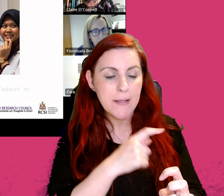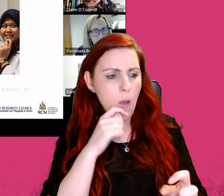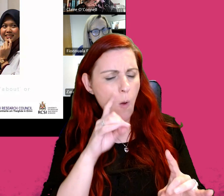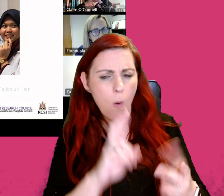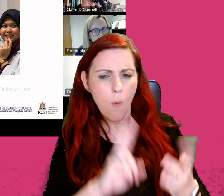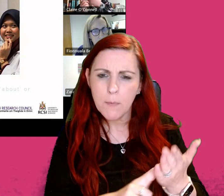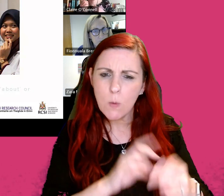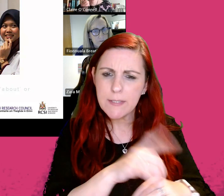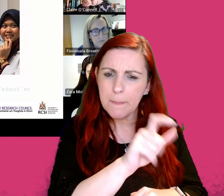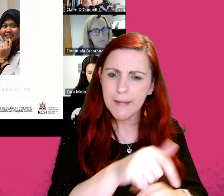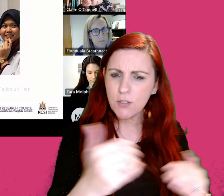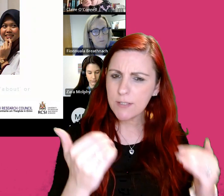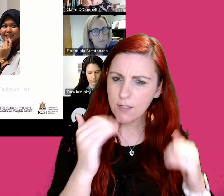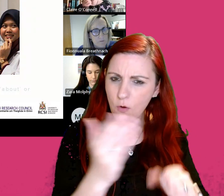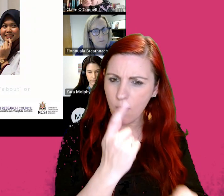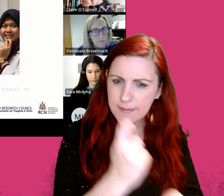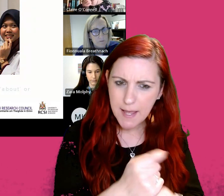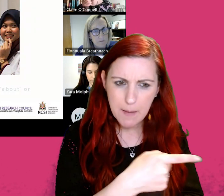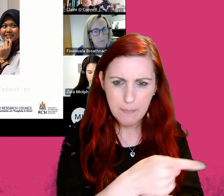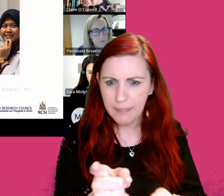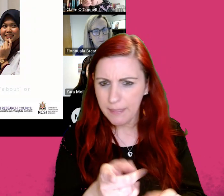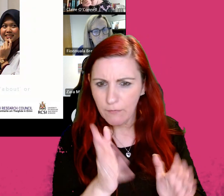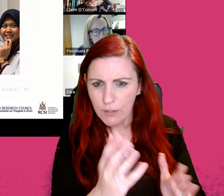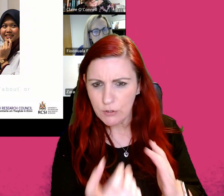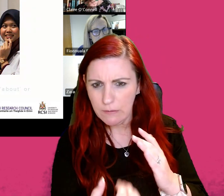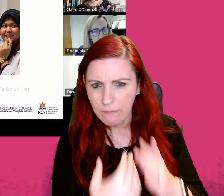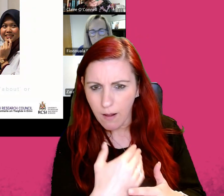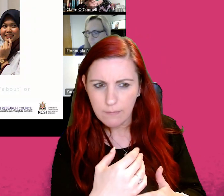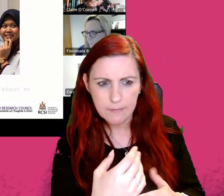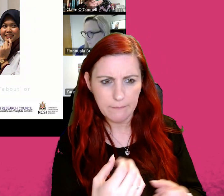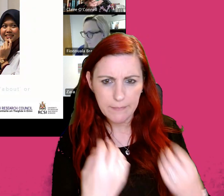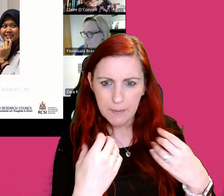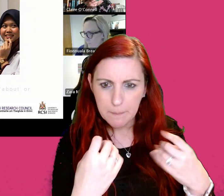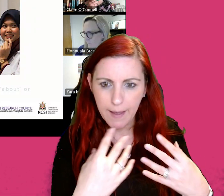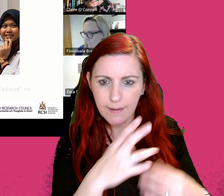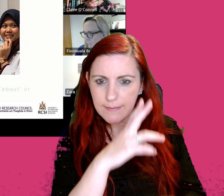time patients are involved they give me samples or they give me feedback through questionnaires